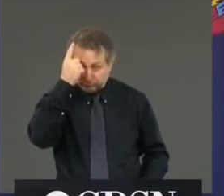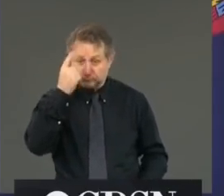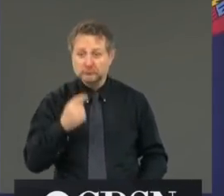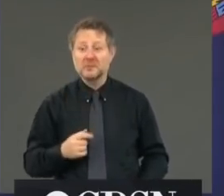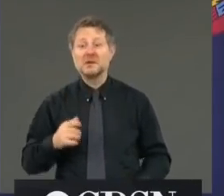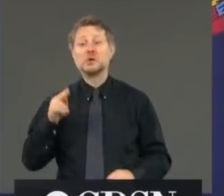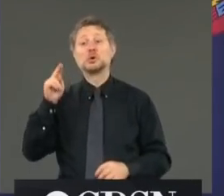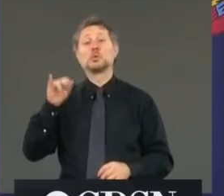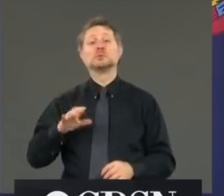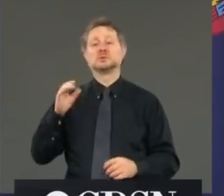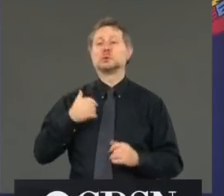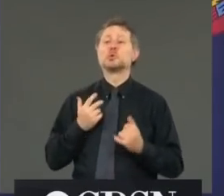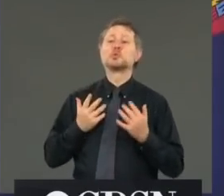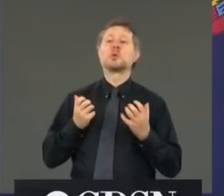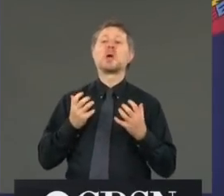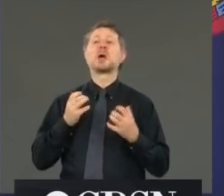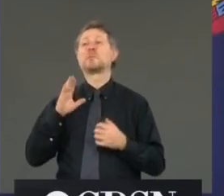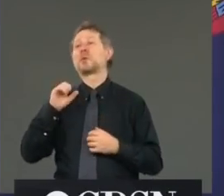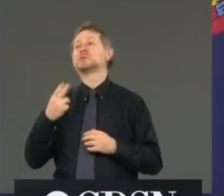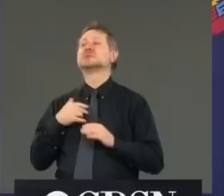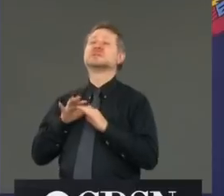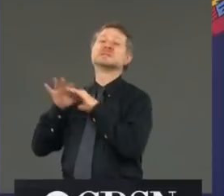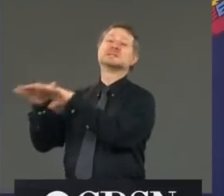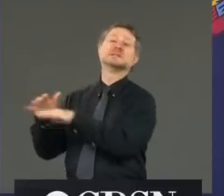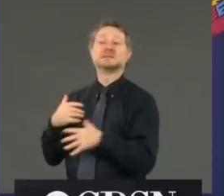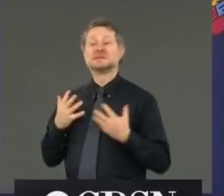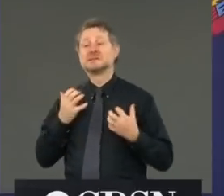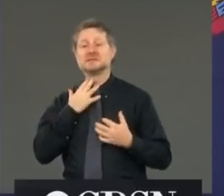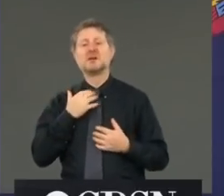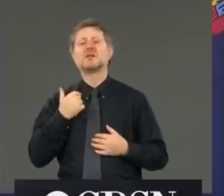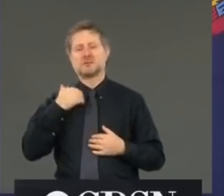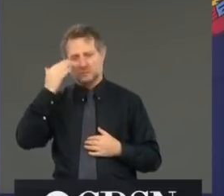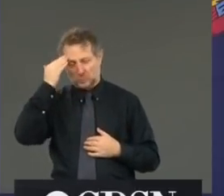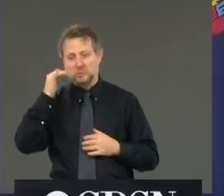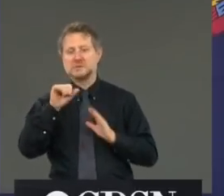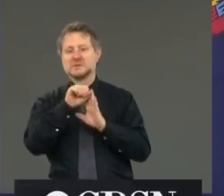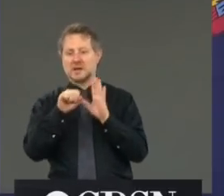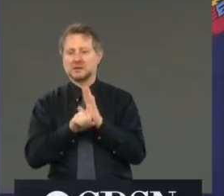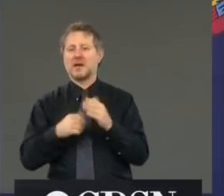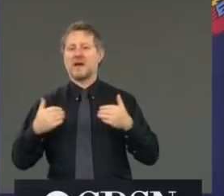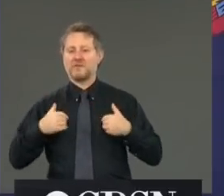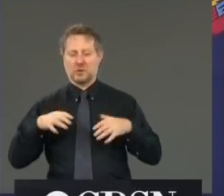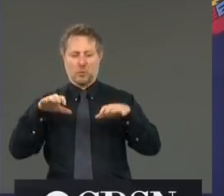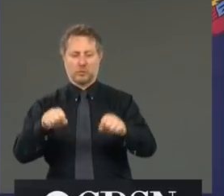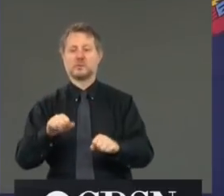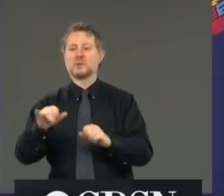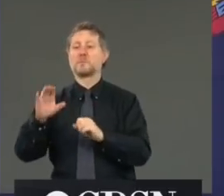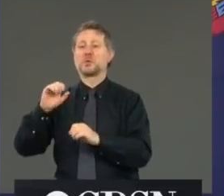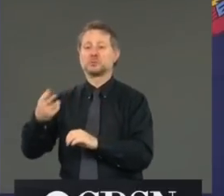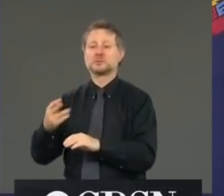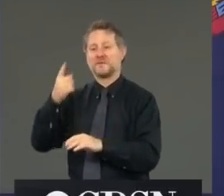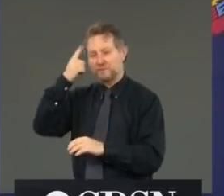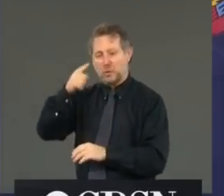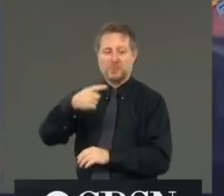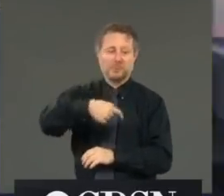POLICY. YOU KNOW, THEY CAN MAKE SENSE FOR THE LOCALITY AND STILL